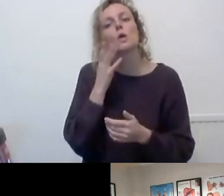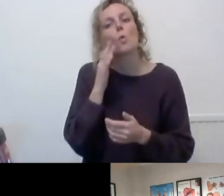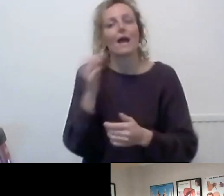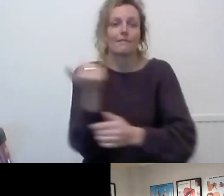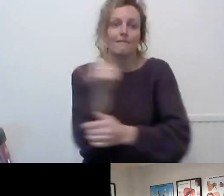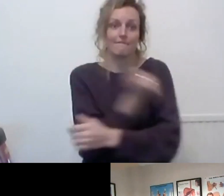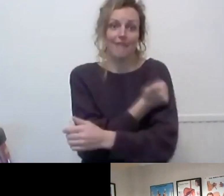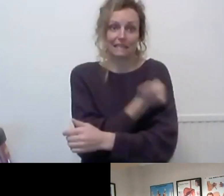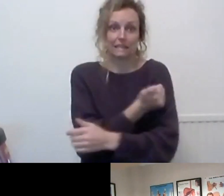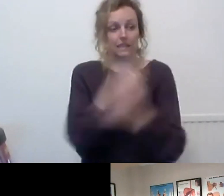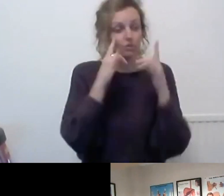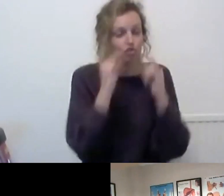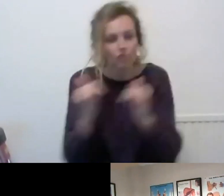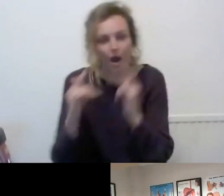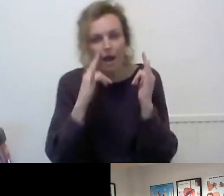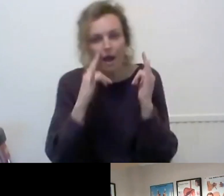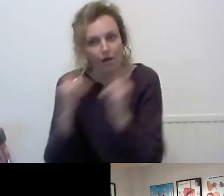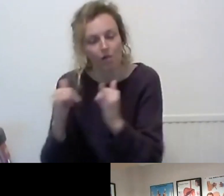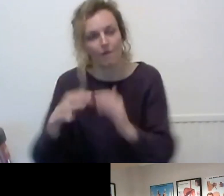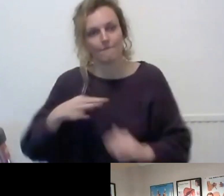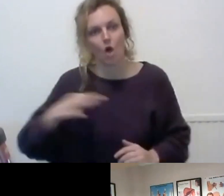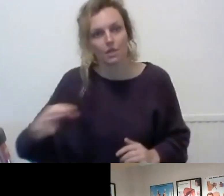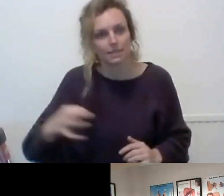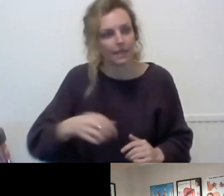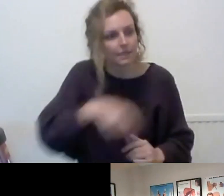the effects of pregnancy will be an arm of a trial which would take place that's one of the reasons